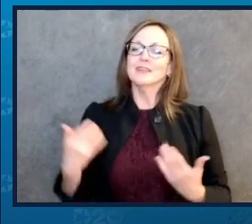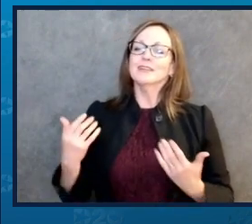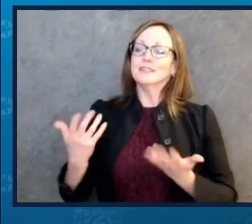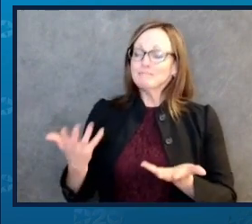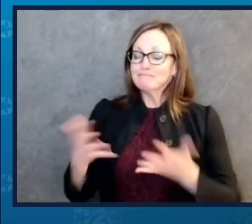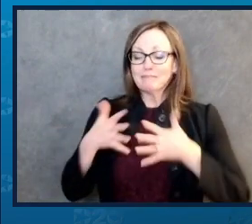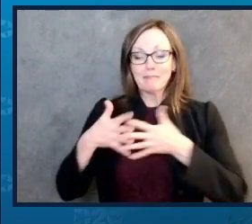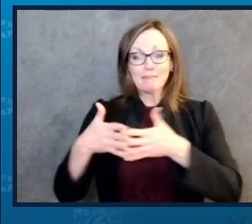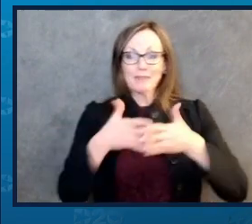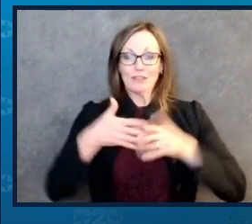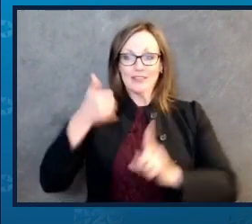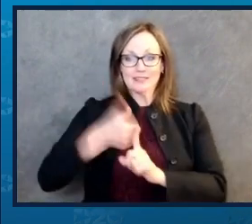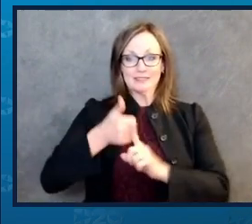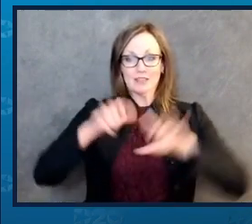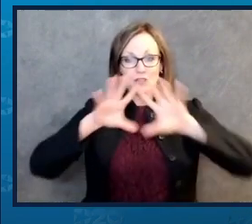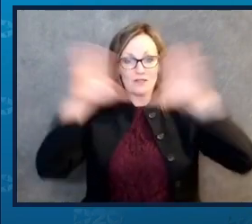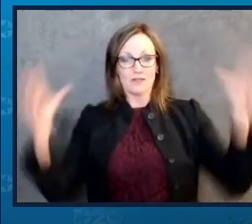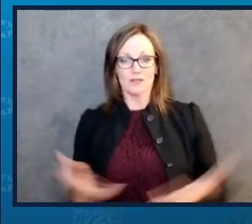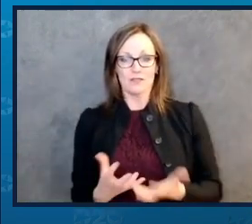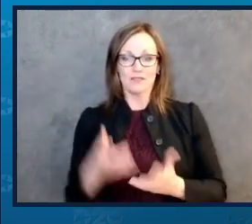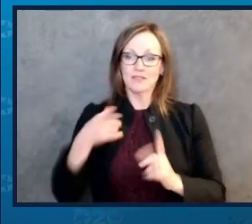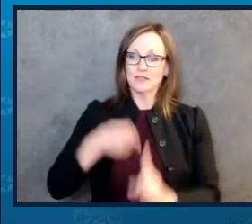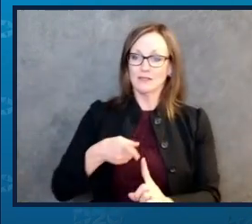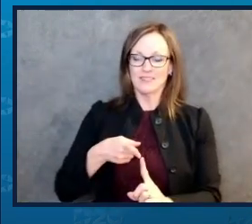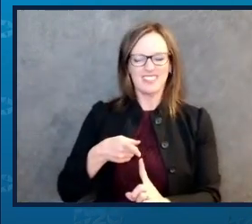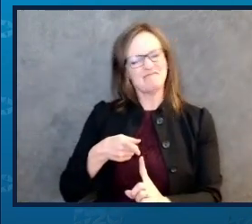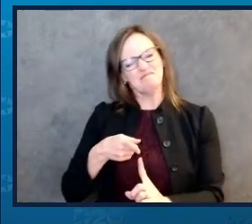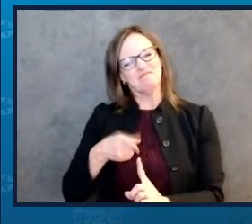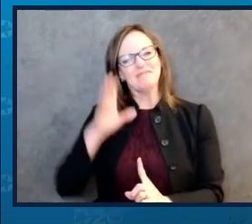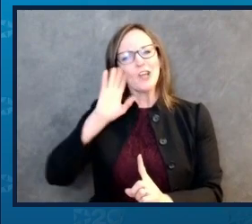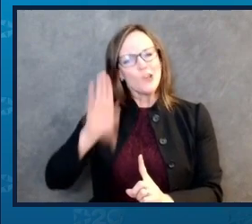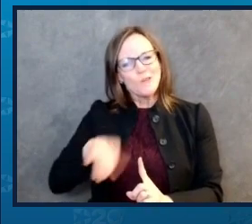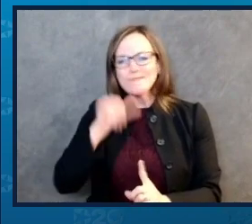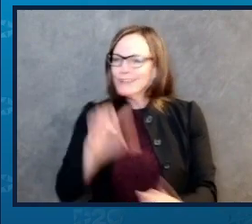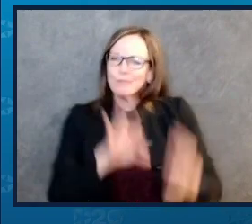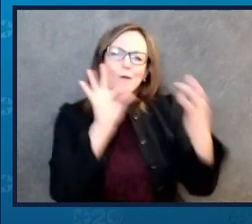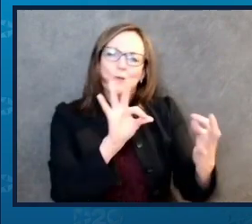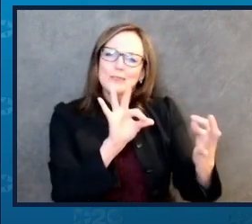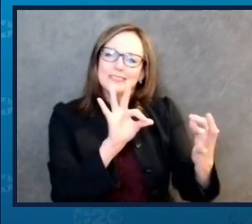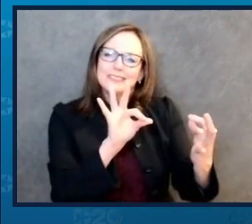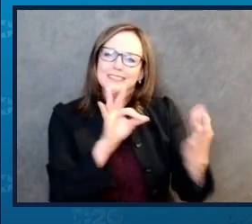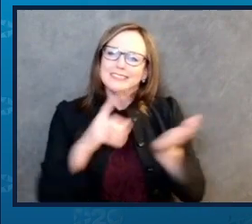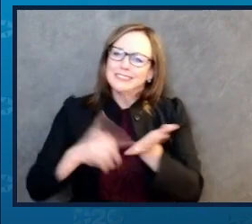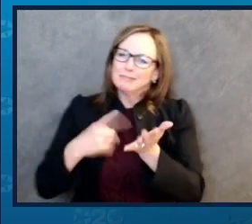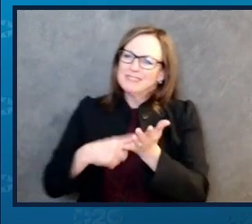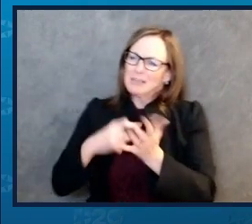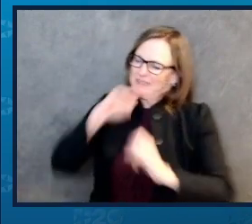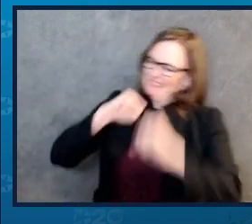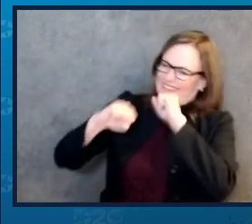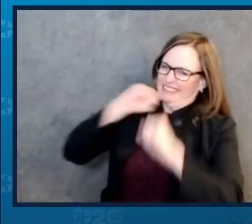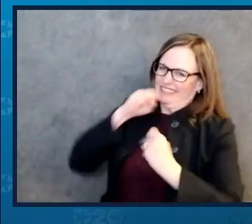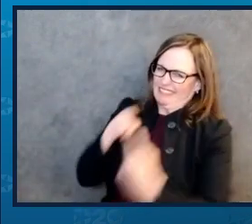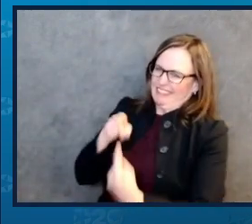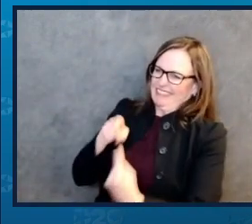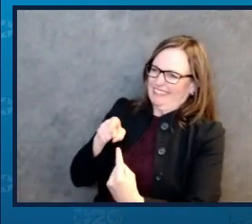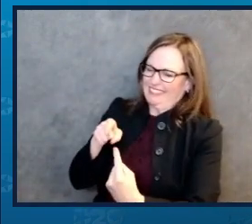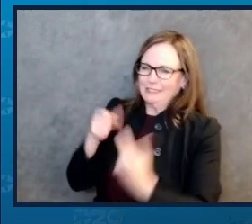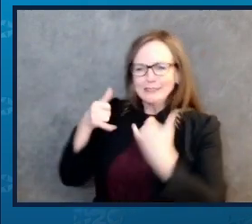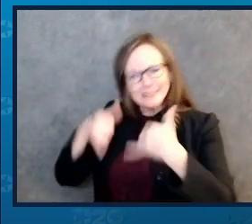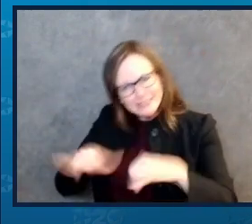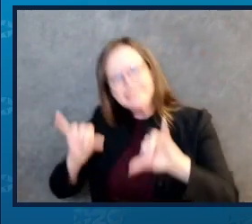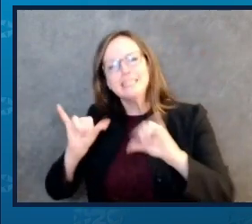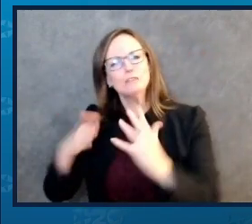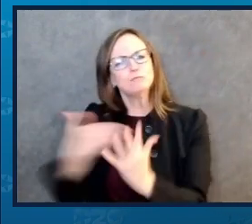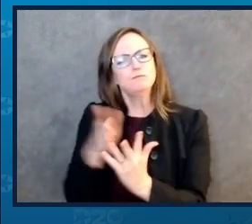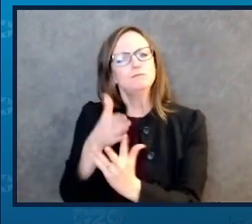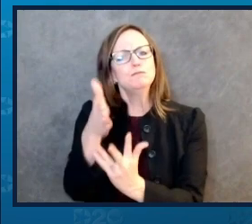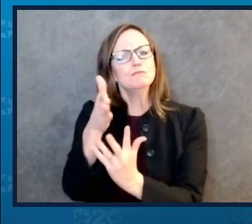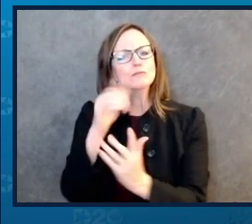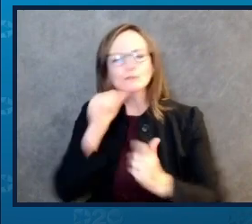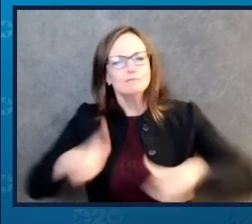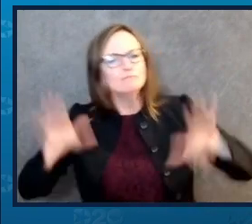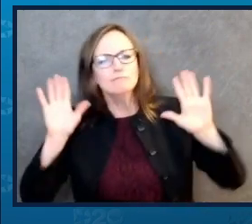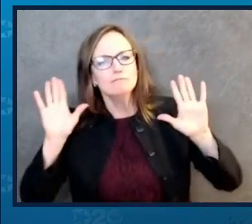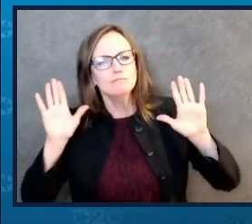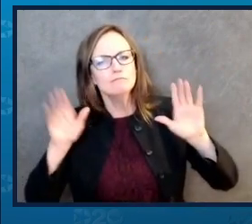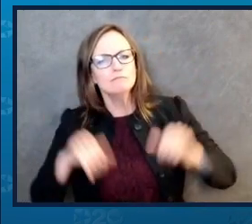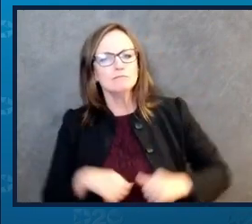PROMISE WORTH FIGHTING FOR.